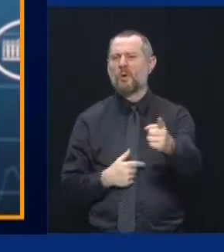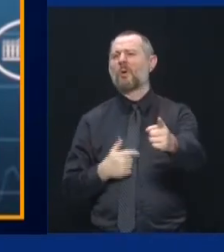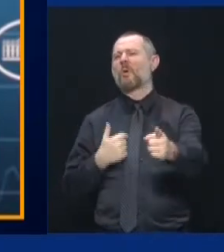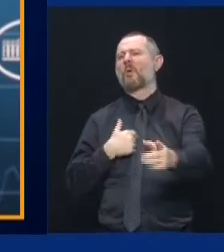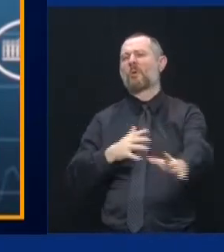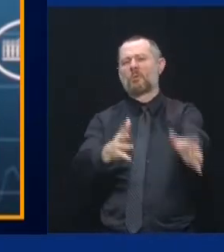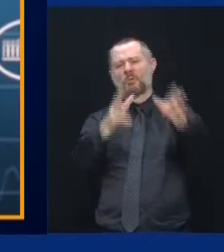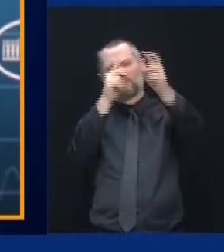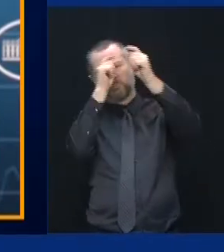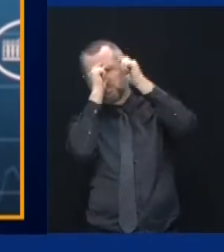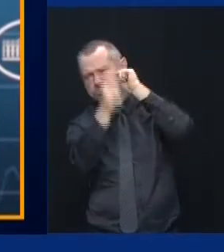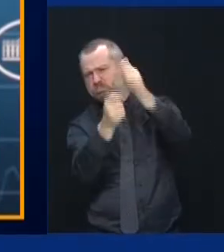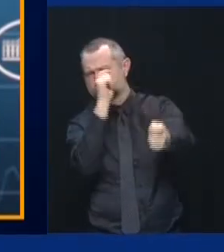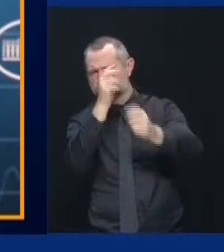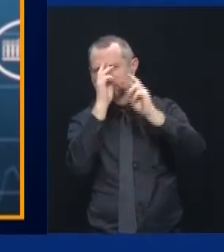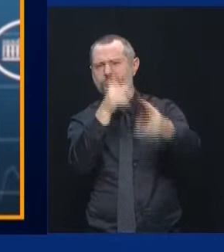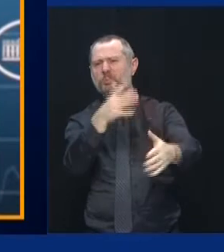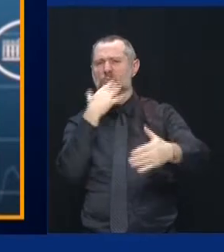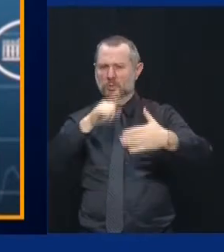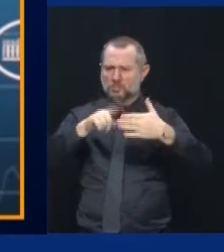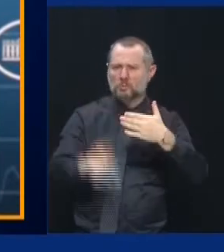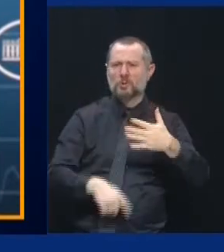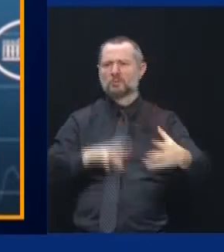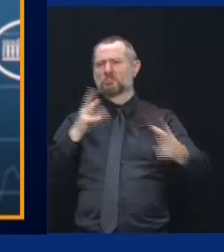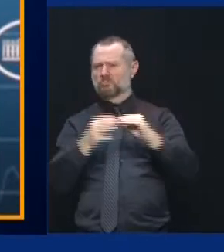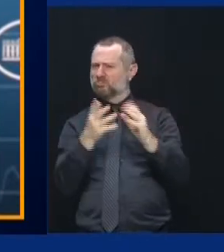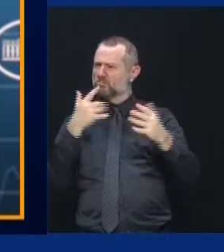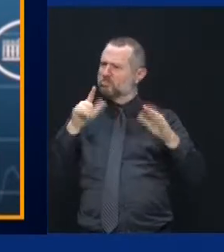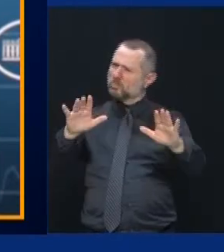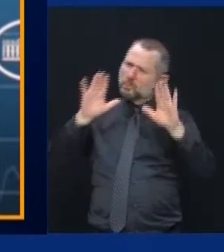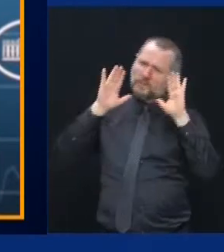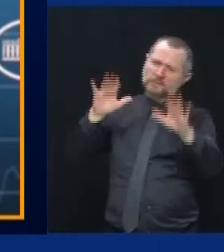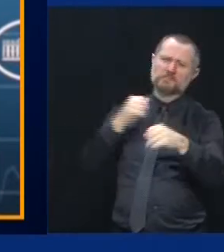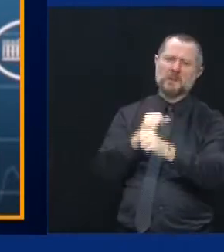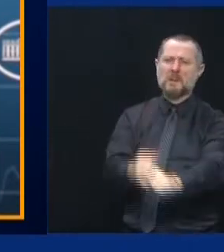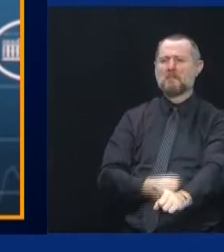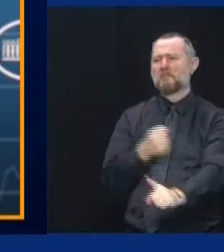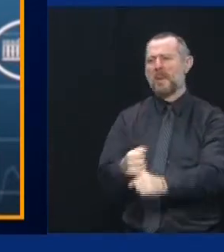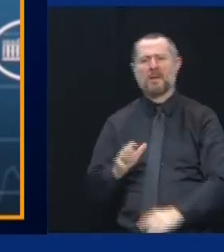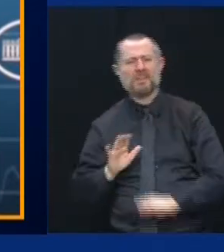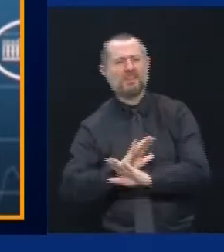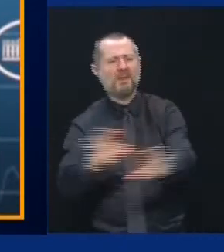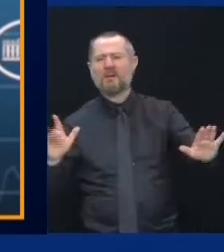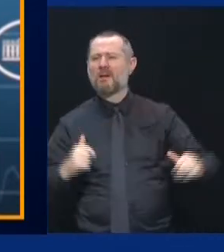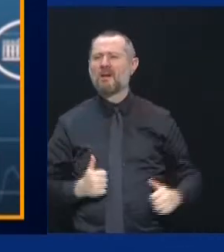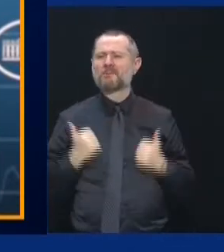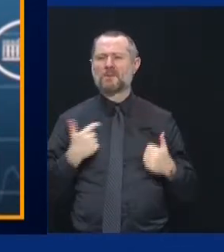WE APPRECIATE THE EFFORTS AND THE GOOD WISHES BUT WE TRULY RESPECT THE PRODUCT.